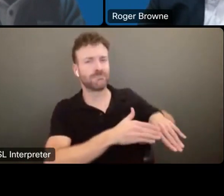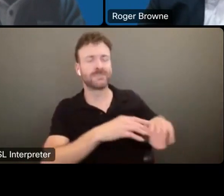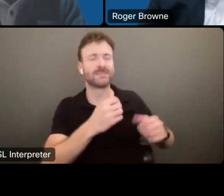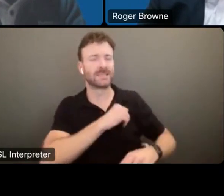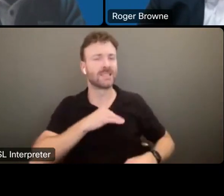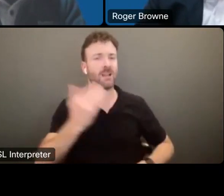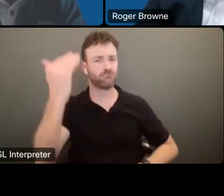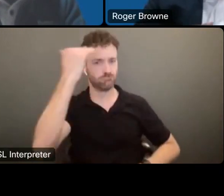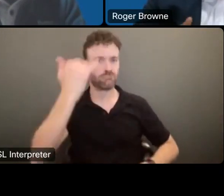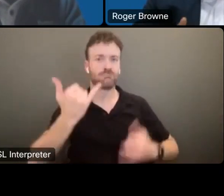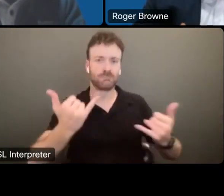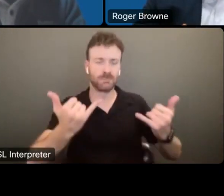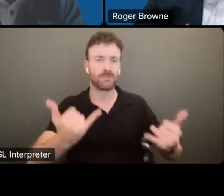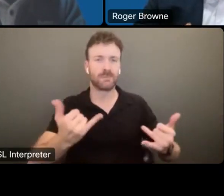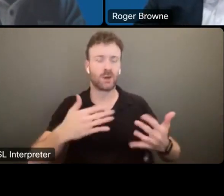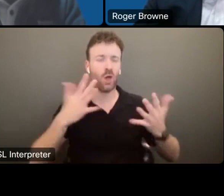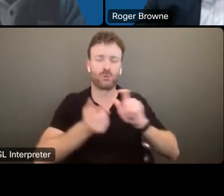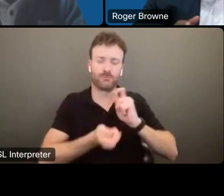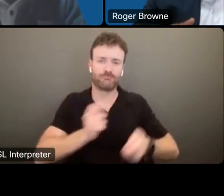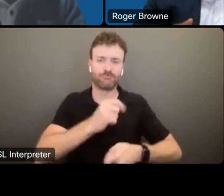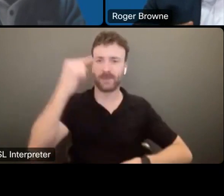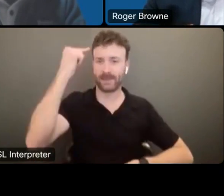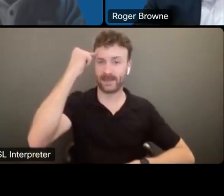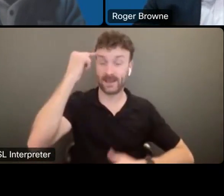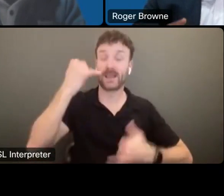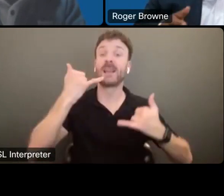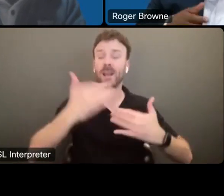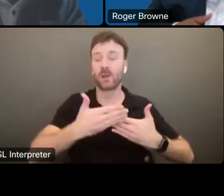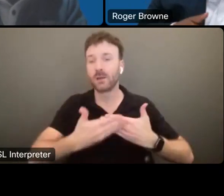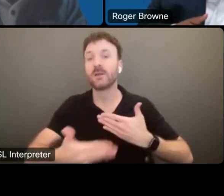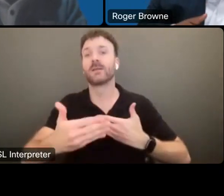and that kind of shift in thinking. And now we're moving on to this sort of implementation